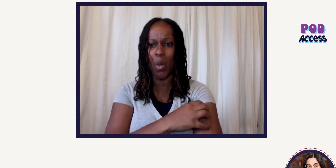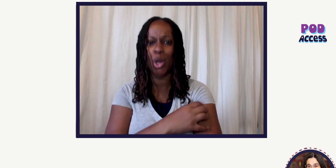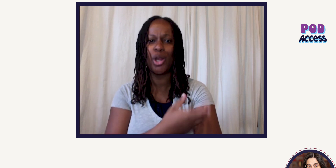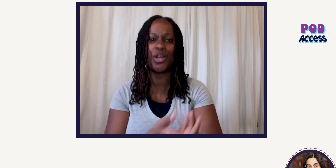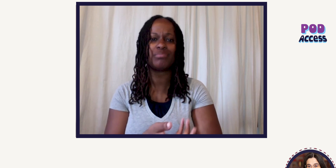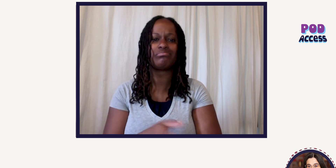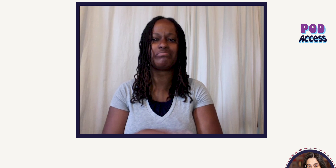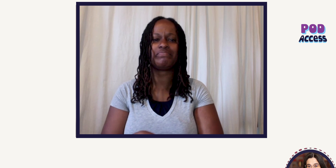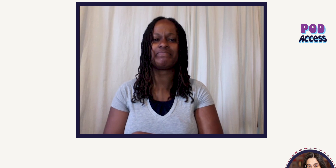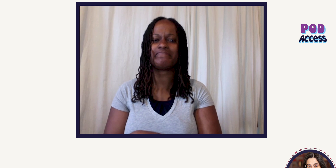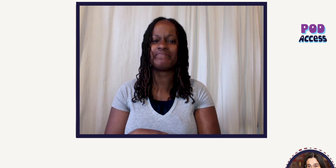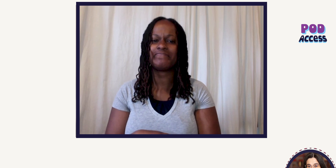But that’s the marketing game for you.